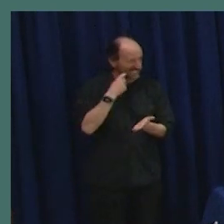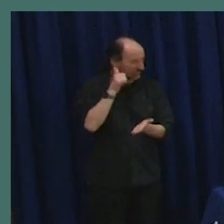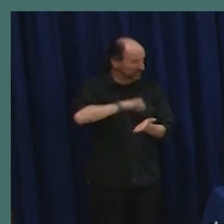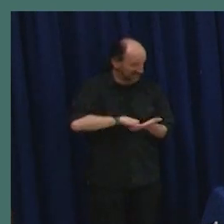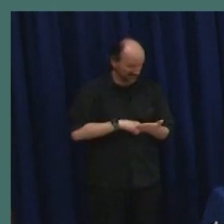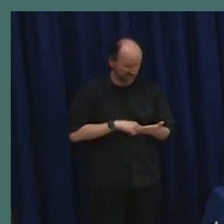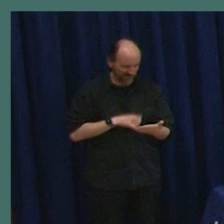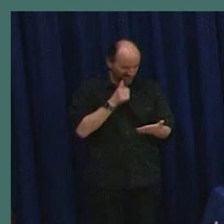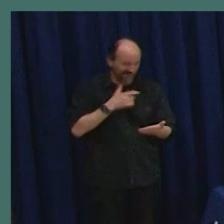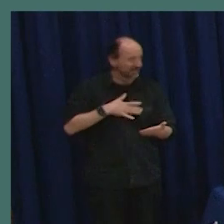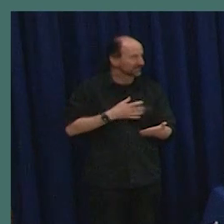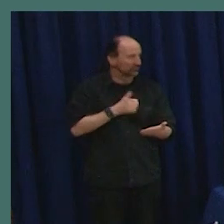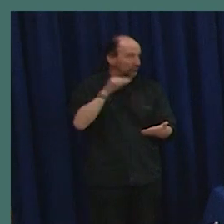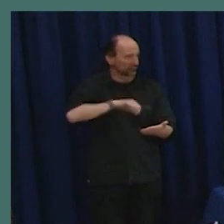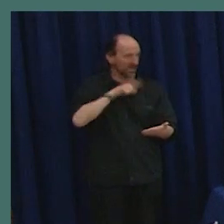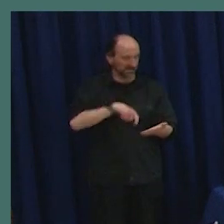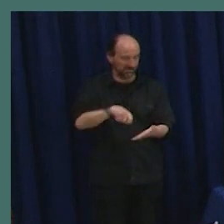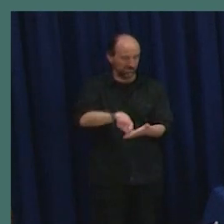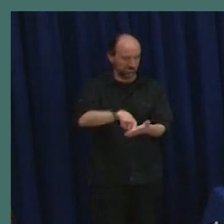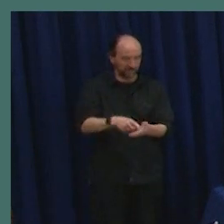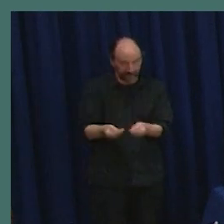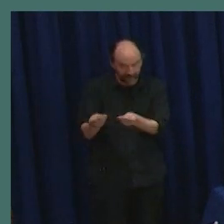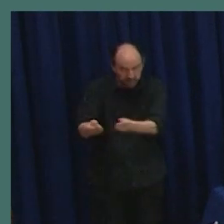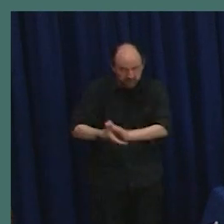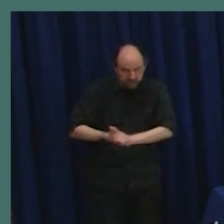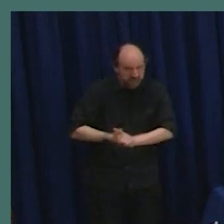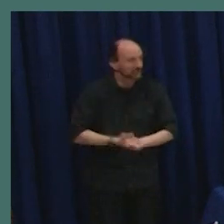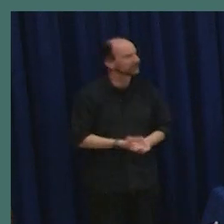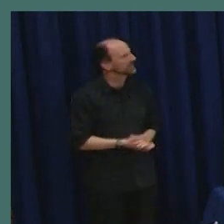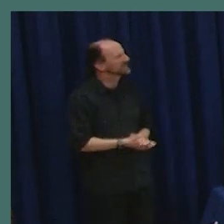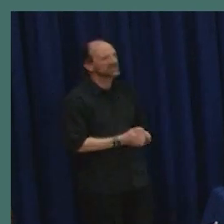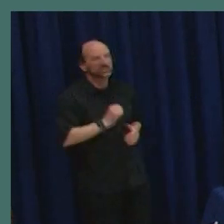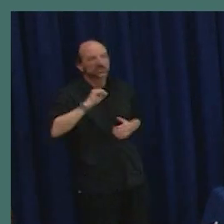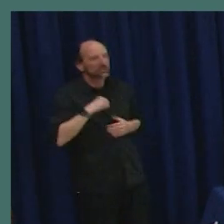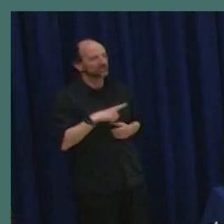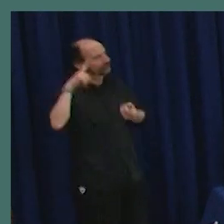but can be helpful, but you shouldn't just use the questionnaires, you need to take a proper history